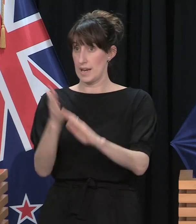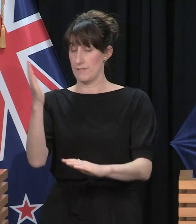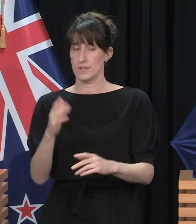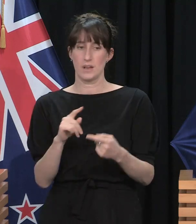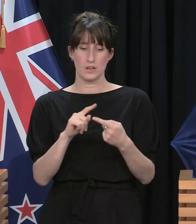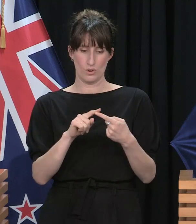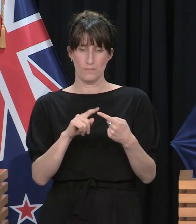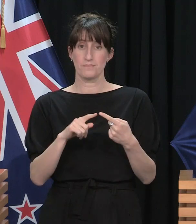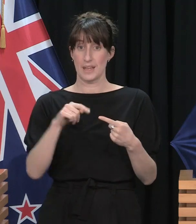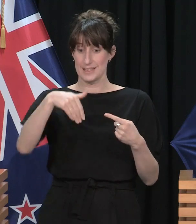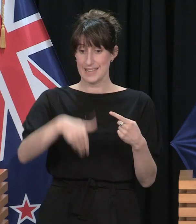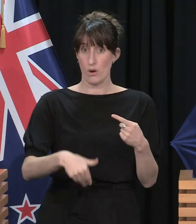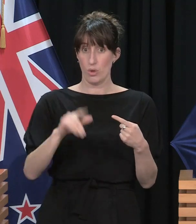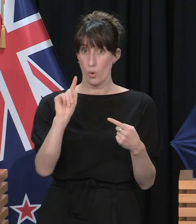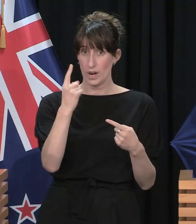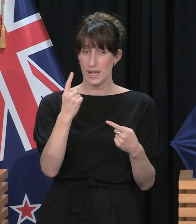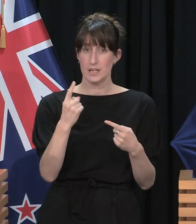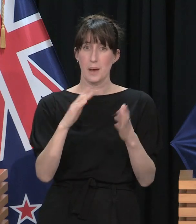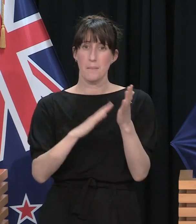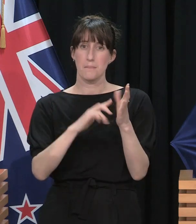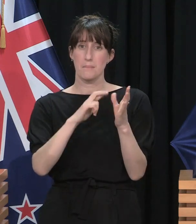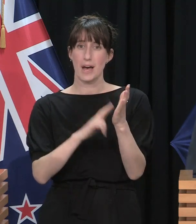been in the three weeks or so